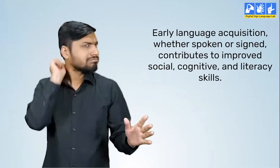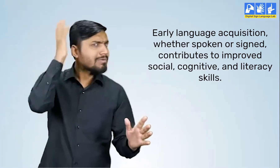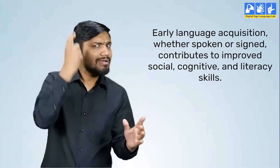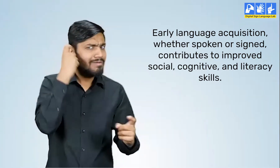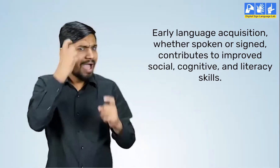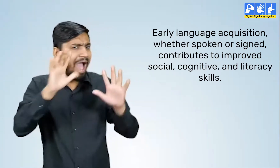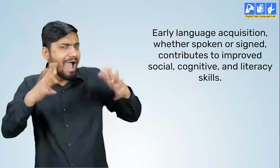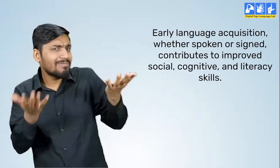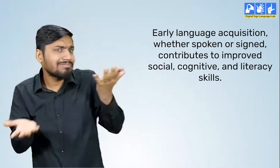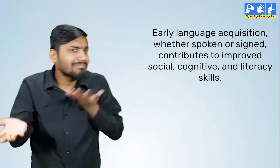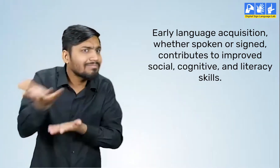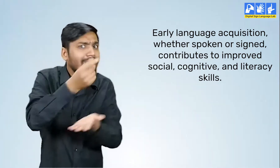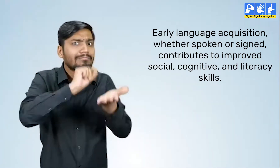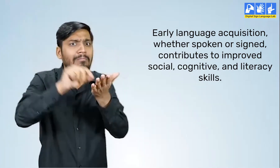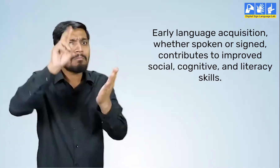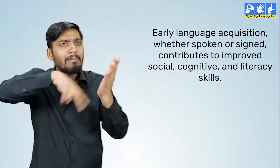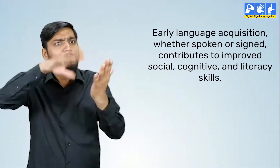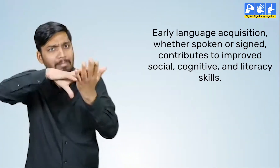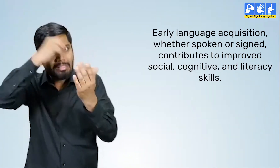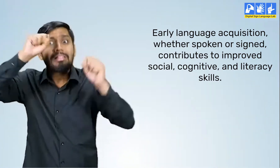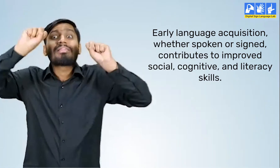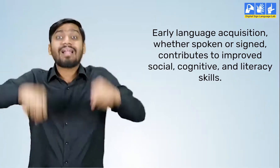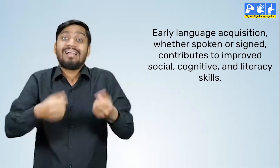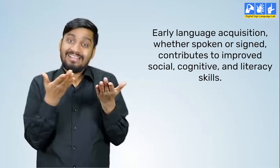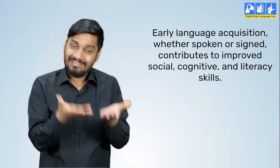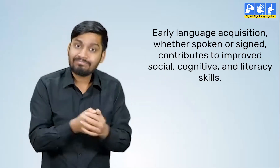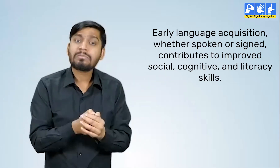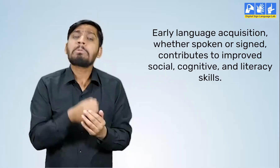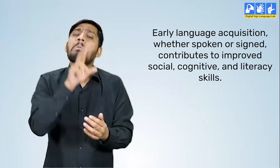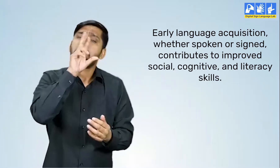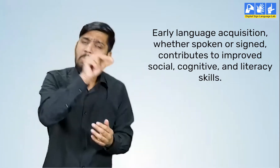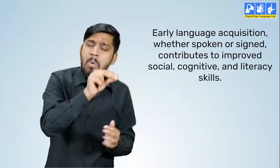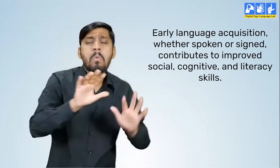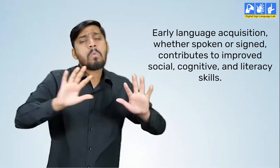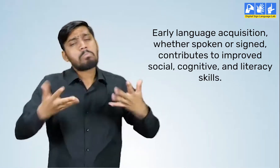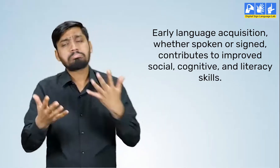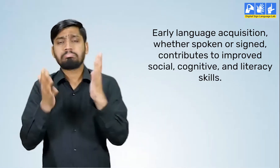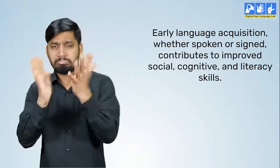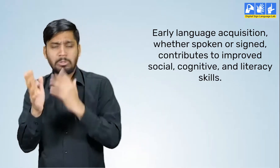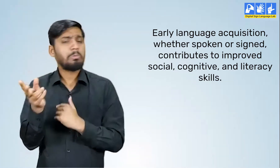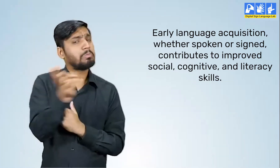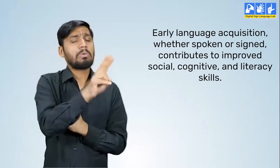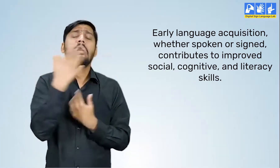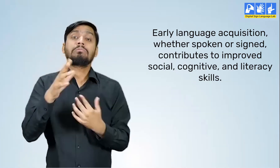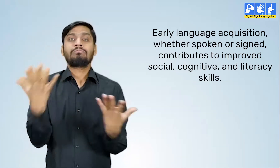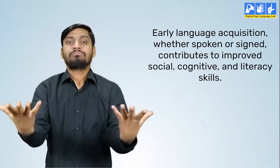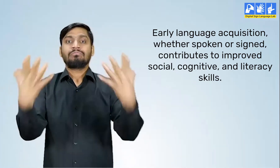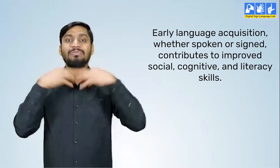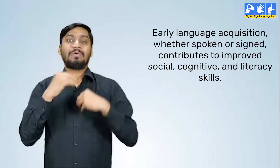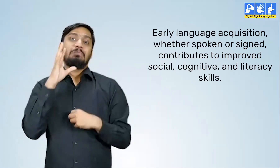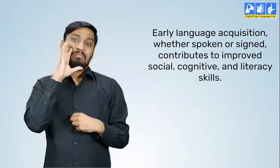cognitive and literacy skills and this is same for both spoken and sign language.